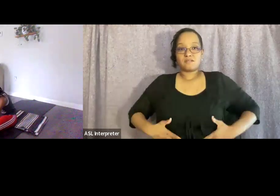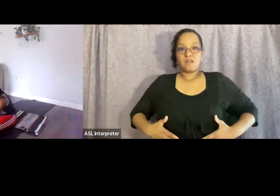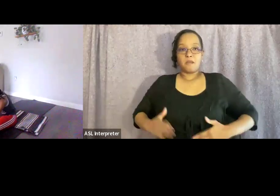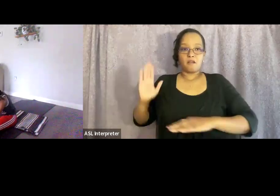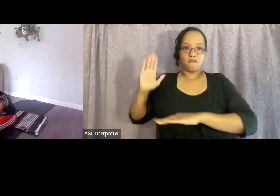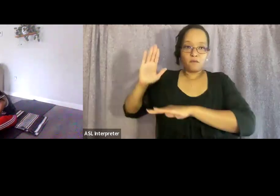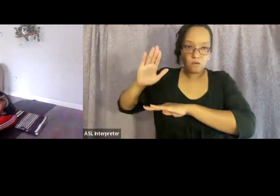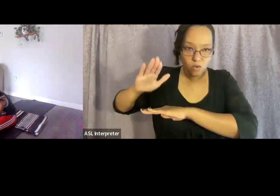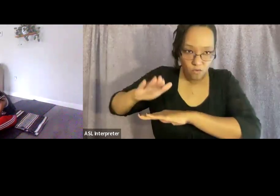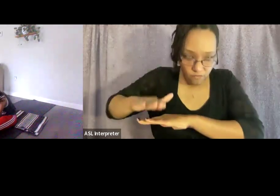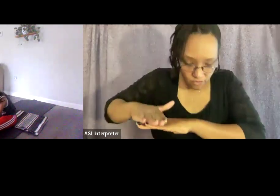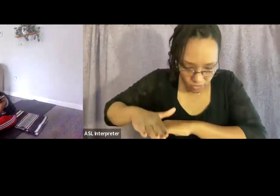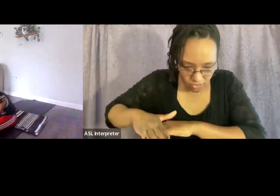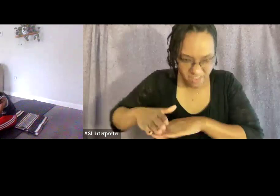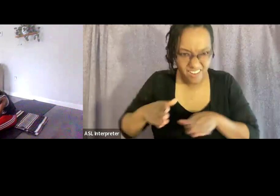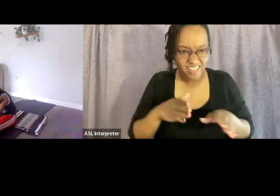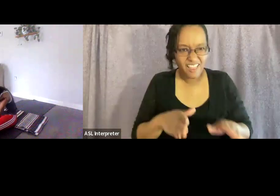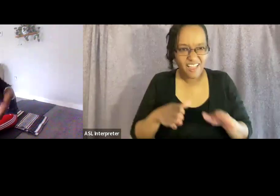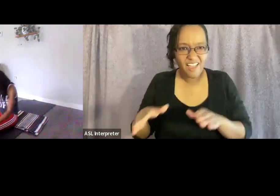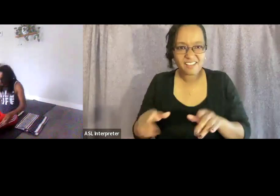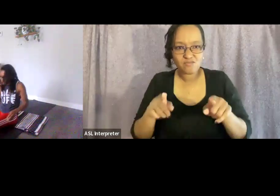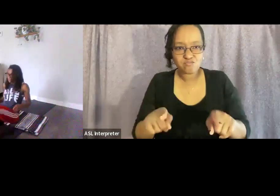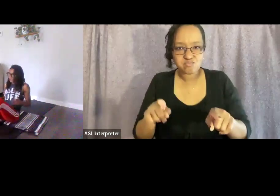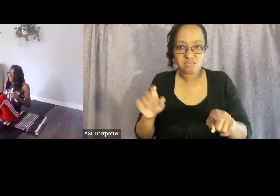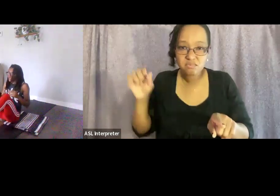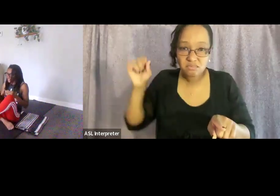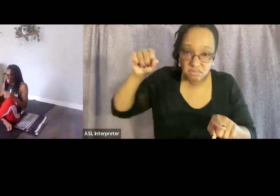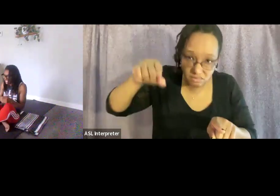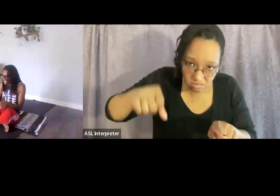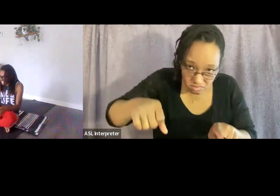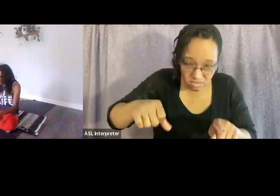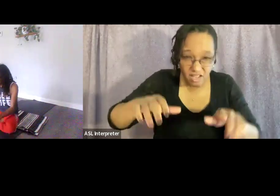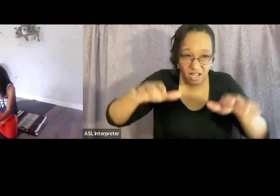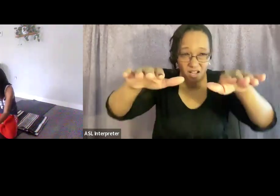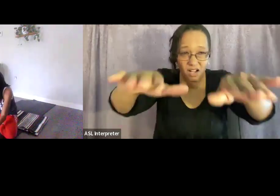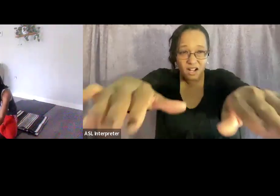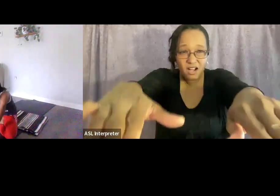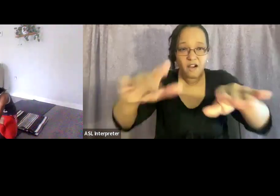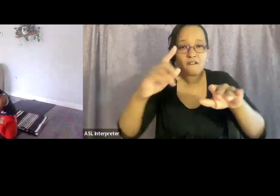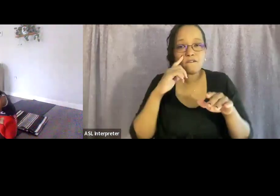You can reach for your toes. You can rest on your thighs.